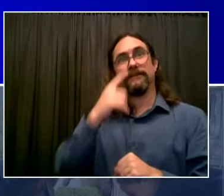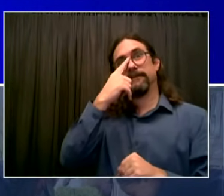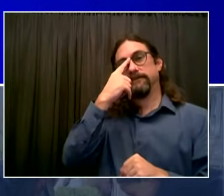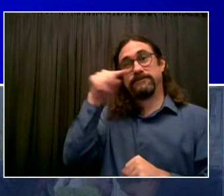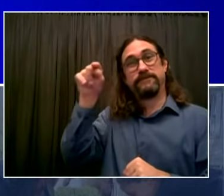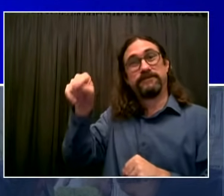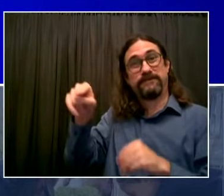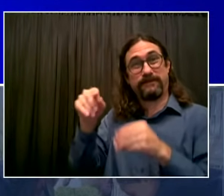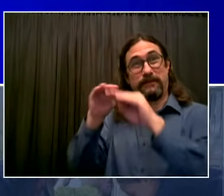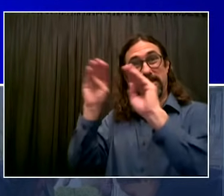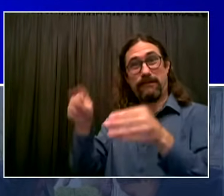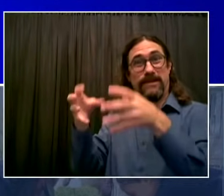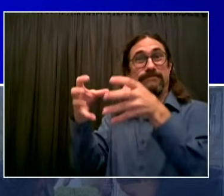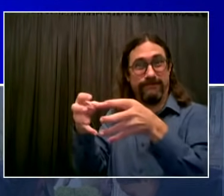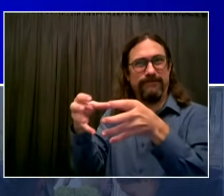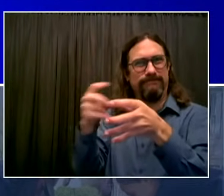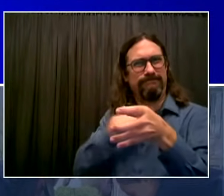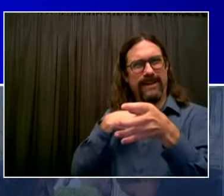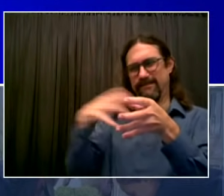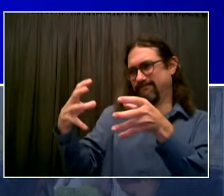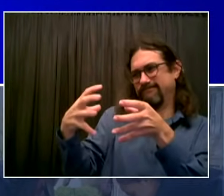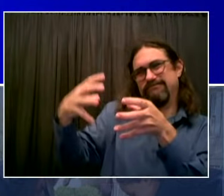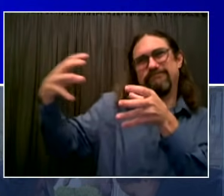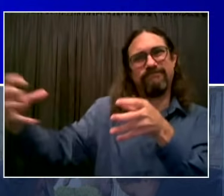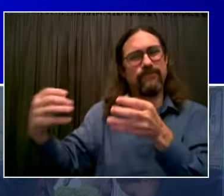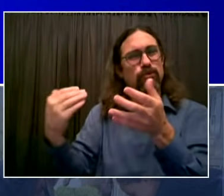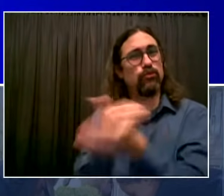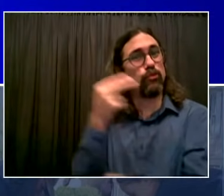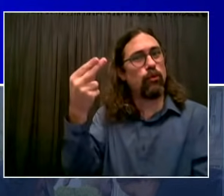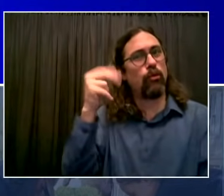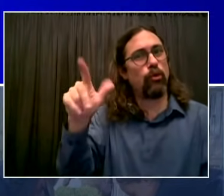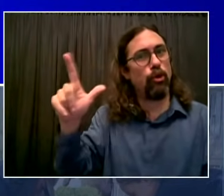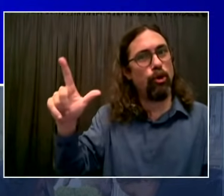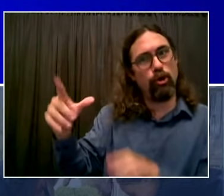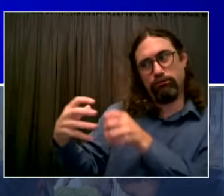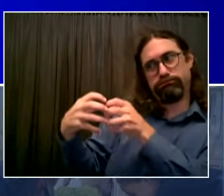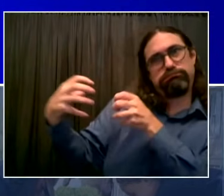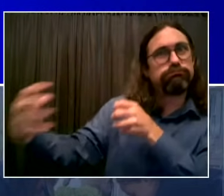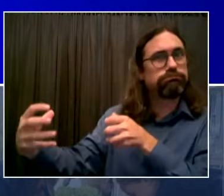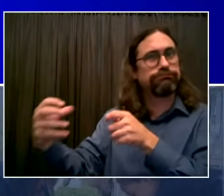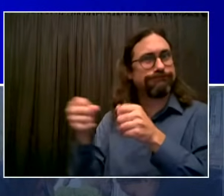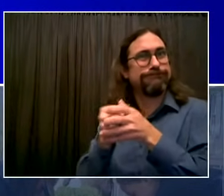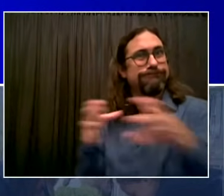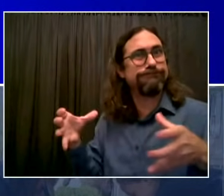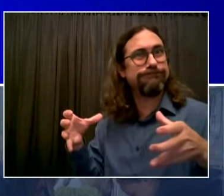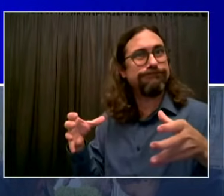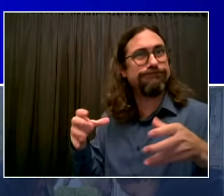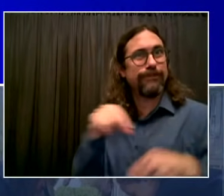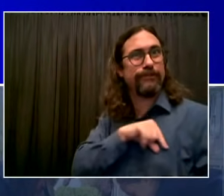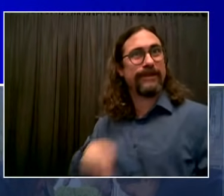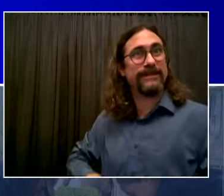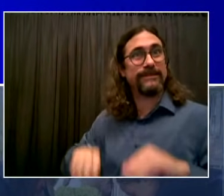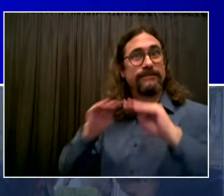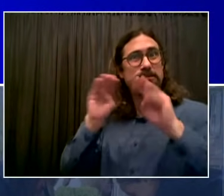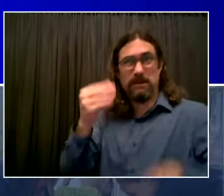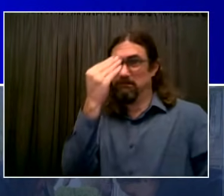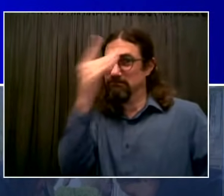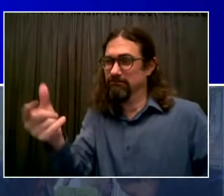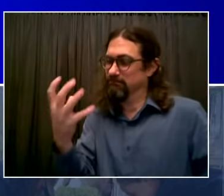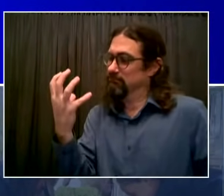THAT HAS BEEN A LOT OF PASSION ARUNOD IT. QUEENS MUSEUM IS AN AMAZING PLACE. THIS GIVES IT THE TOOLS AND THE